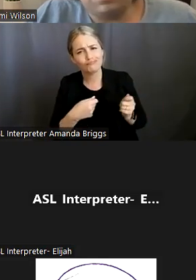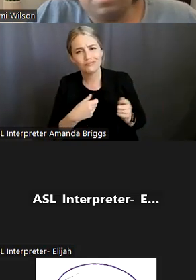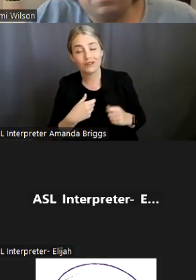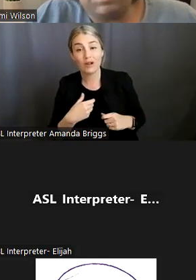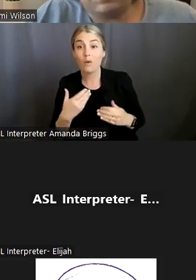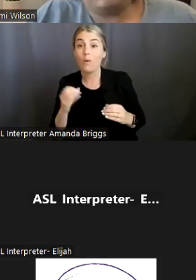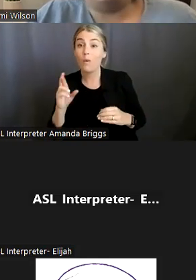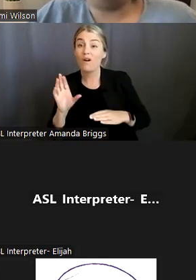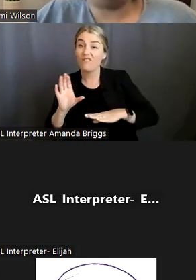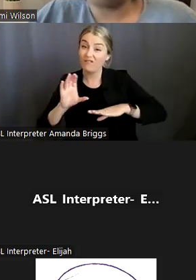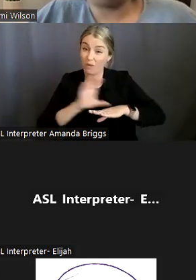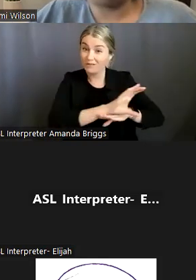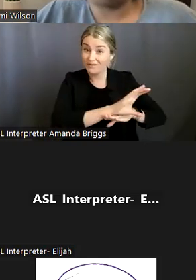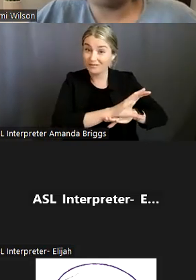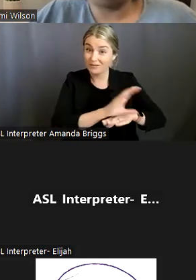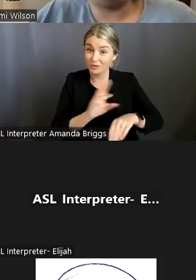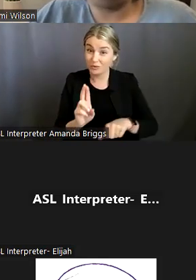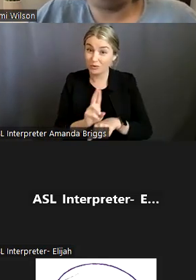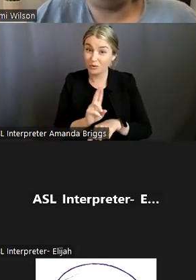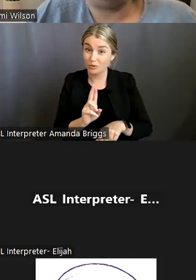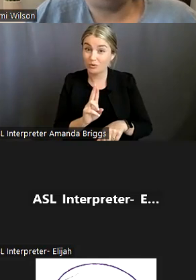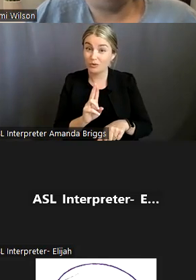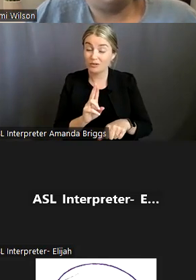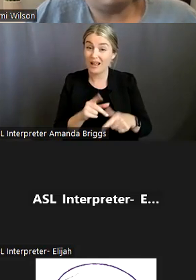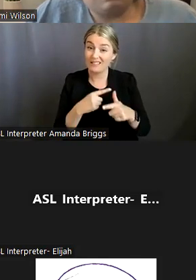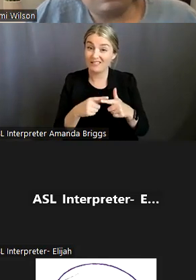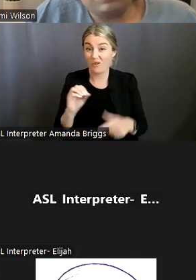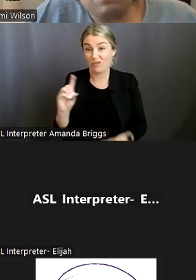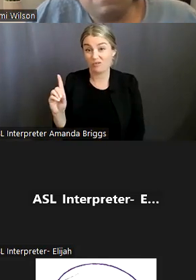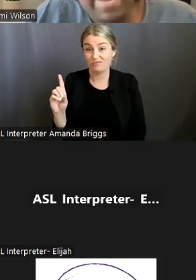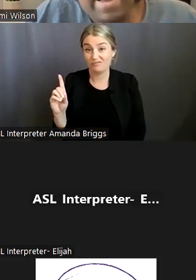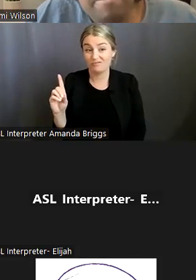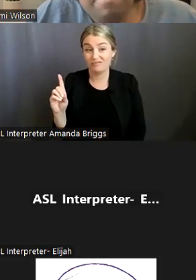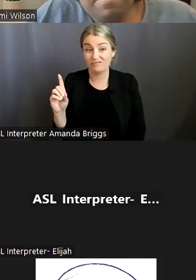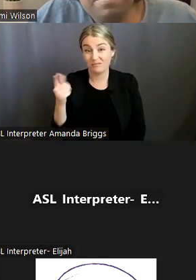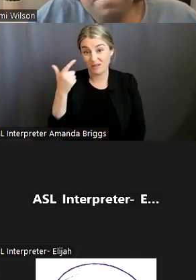to use, and therefore overdose as a result of that.